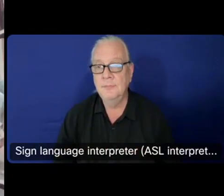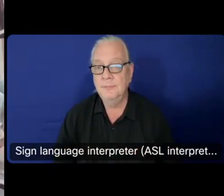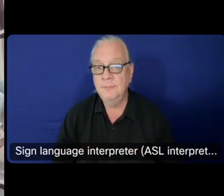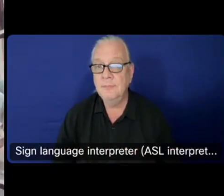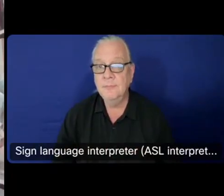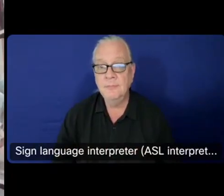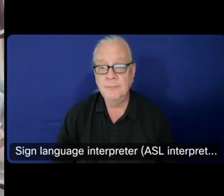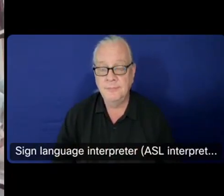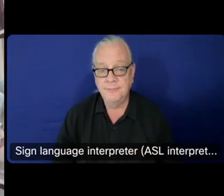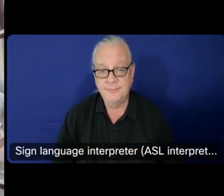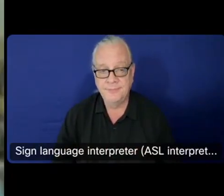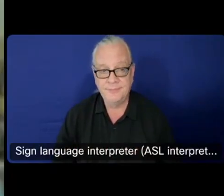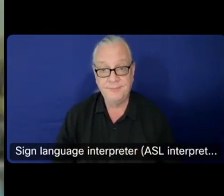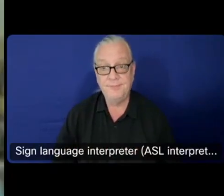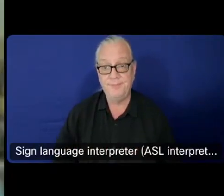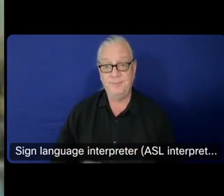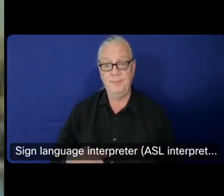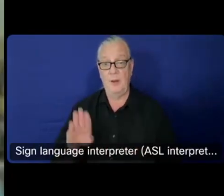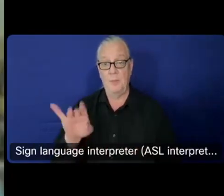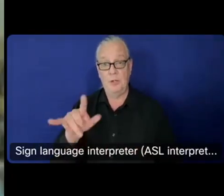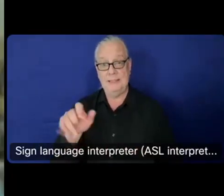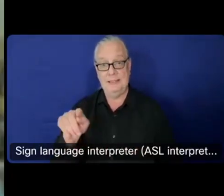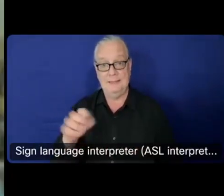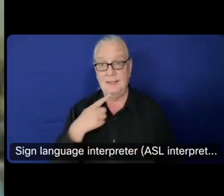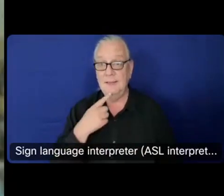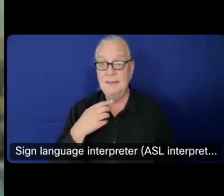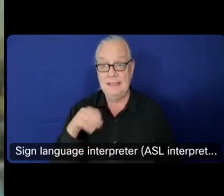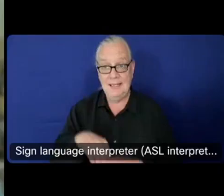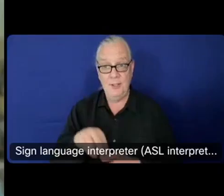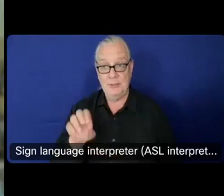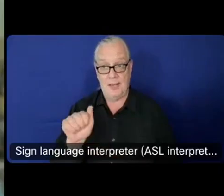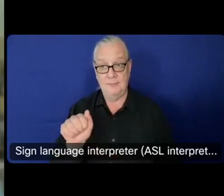So the question is, in the United States, what